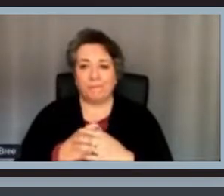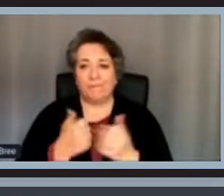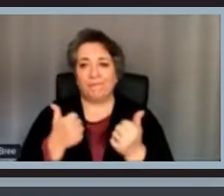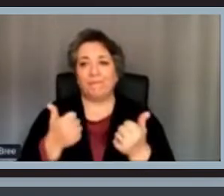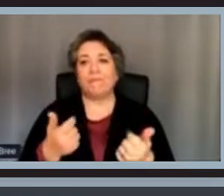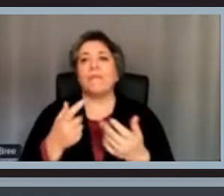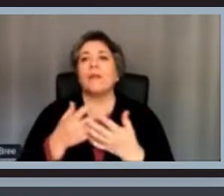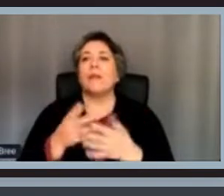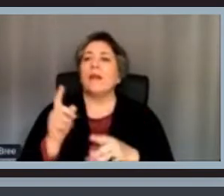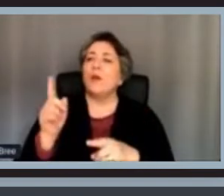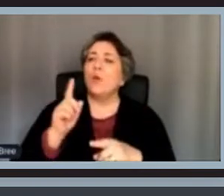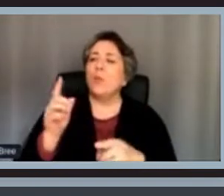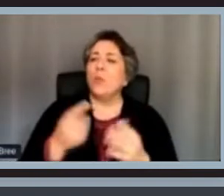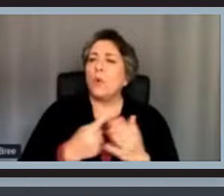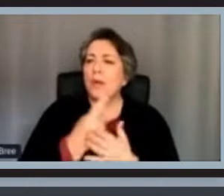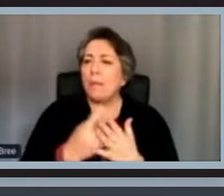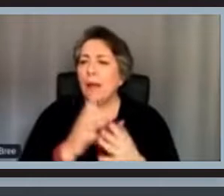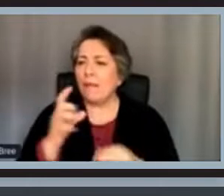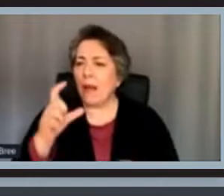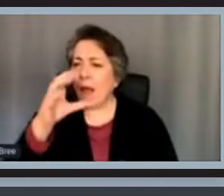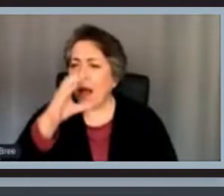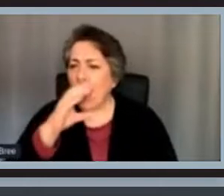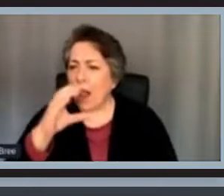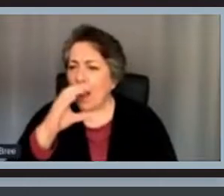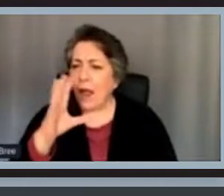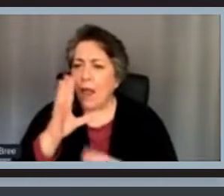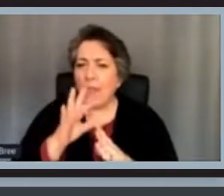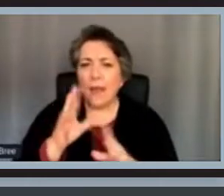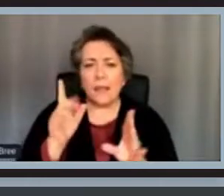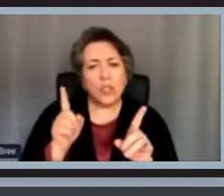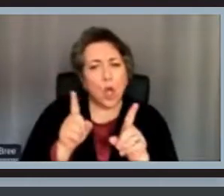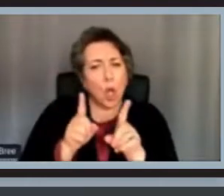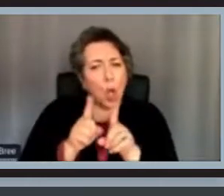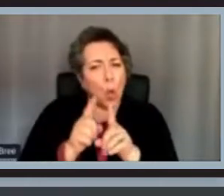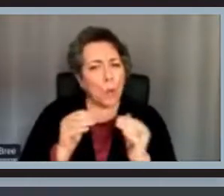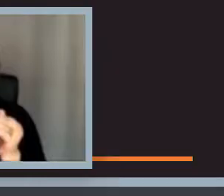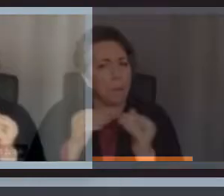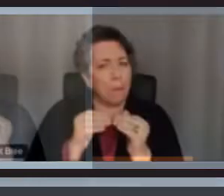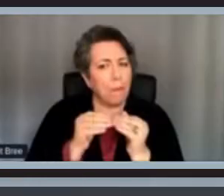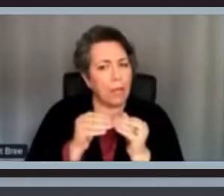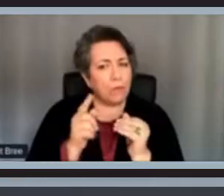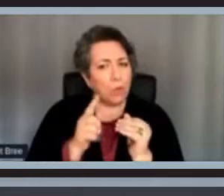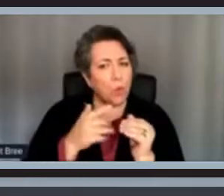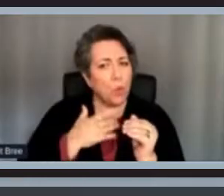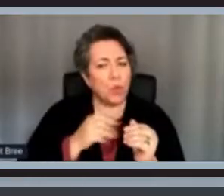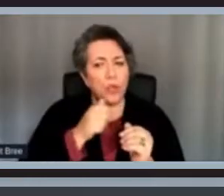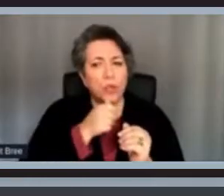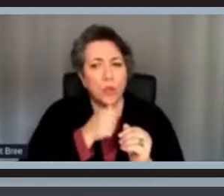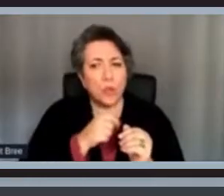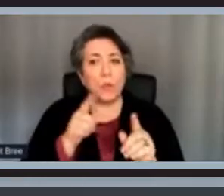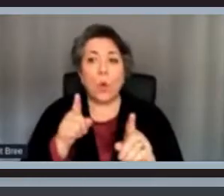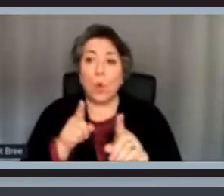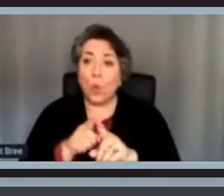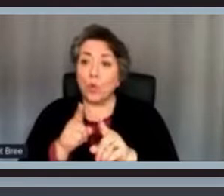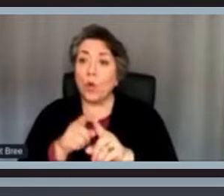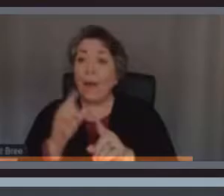how can you find a colour that is a close match which does have sufficient contrast?